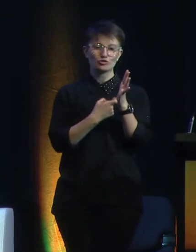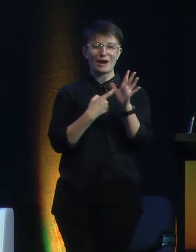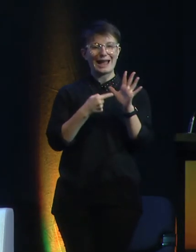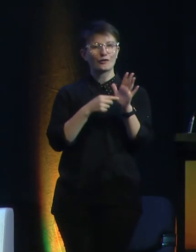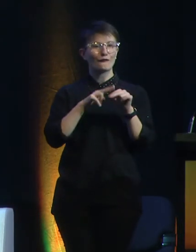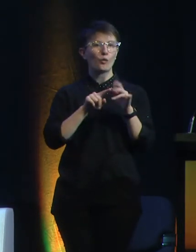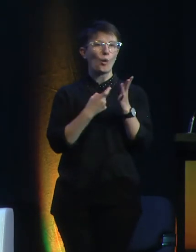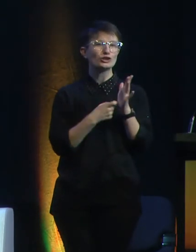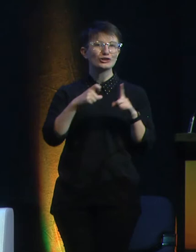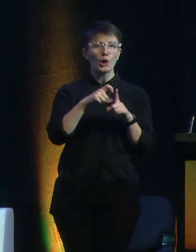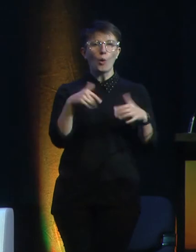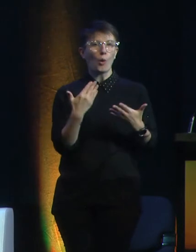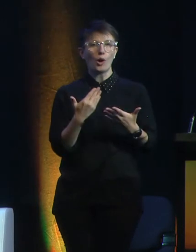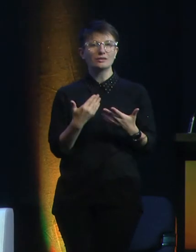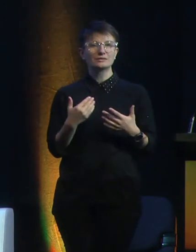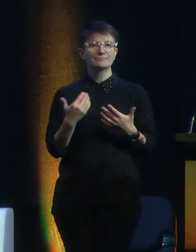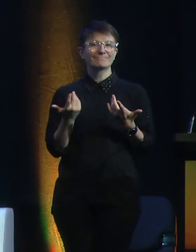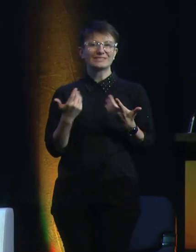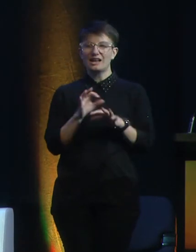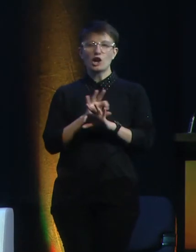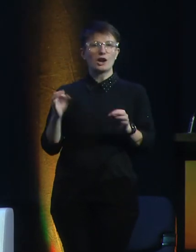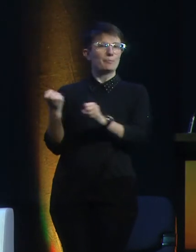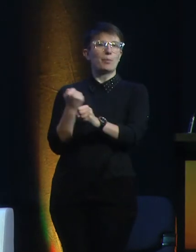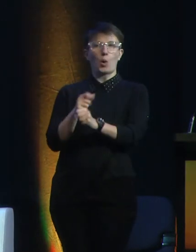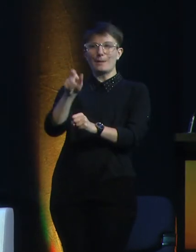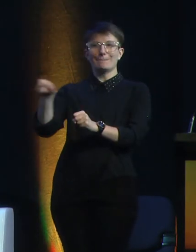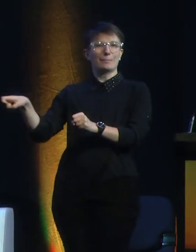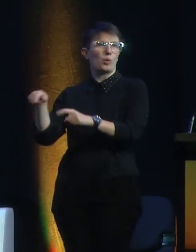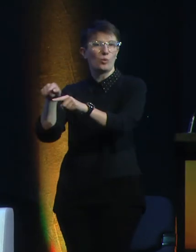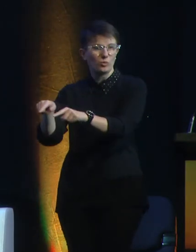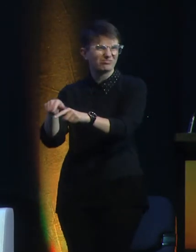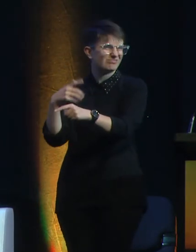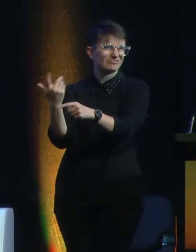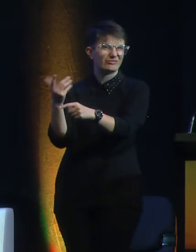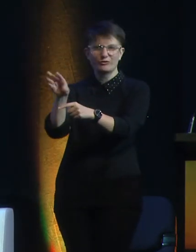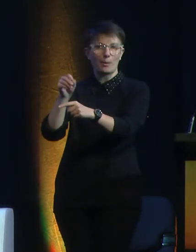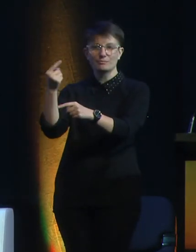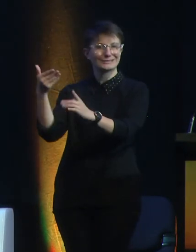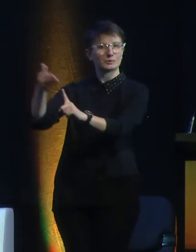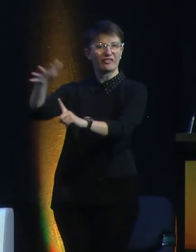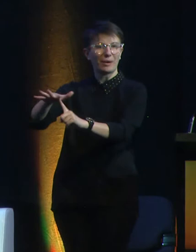or chicken workers, but I also see that there was there was the potential and the opportunity